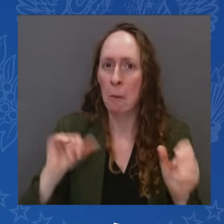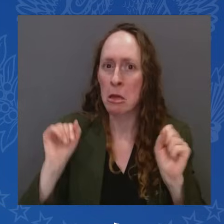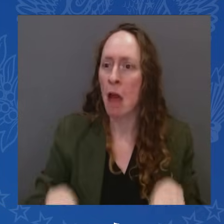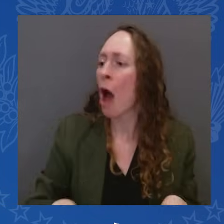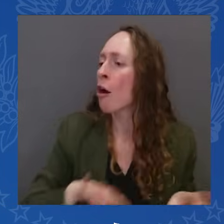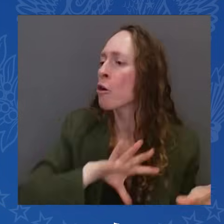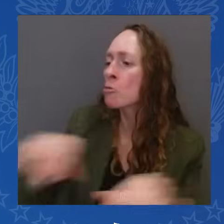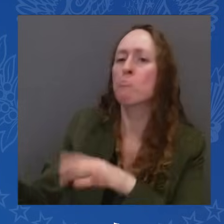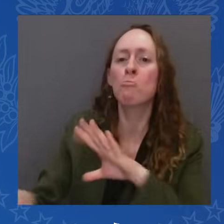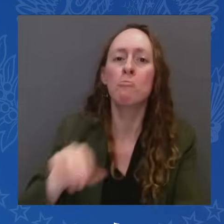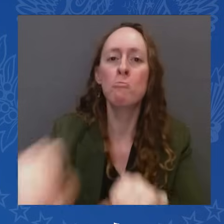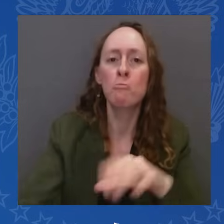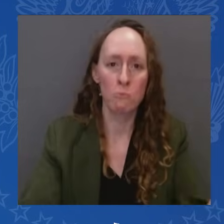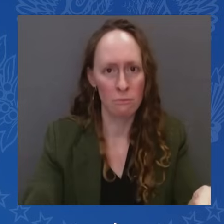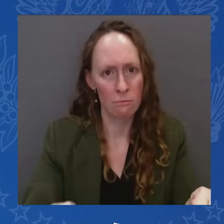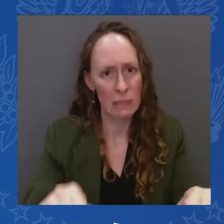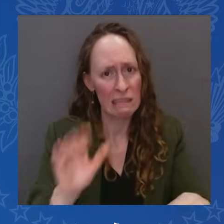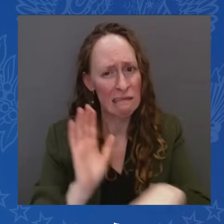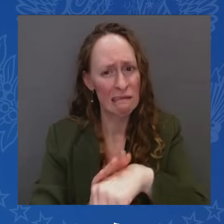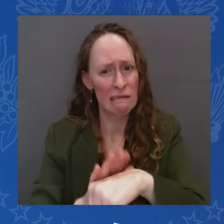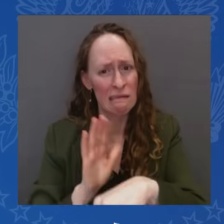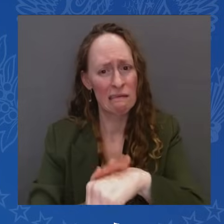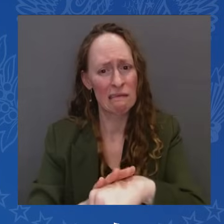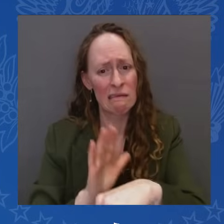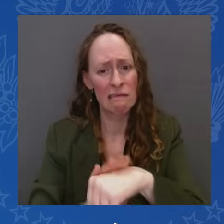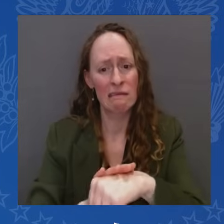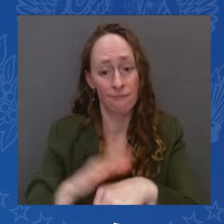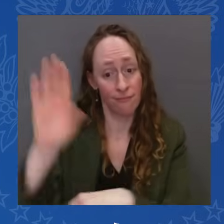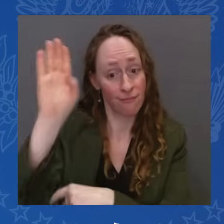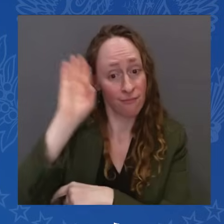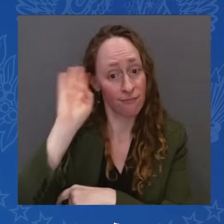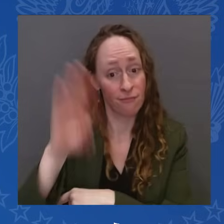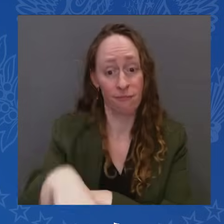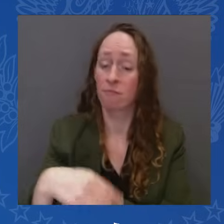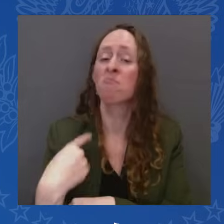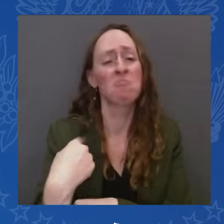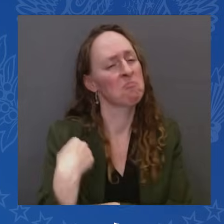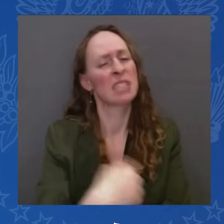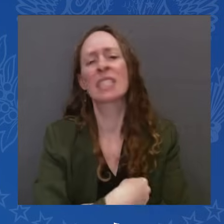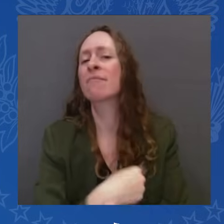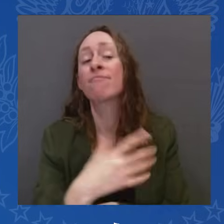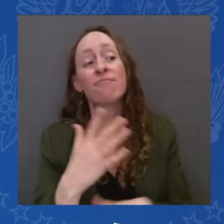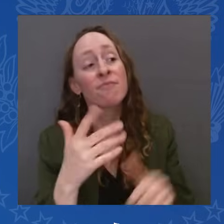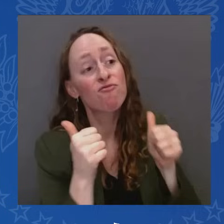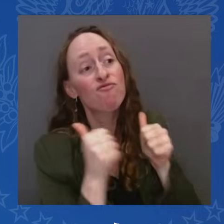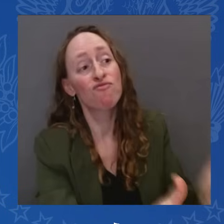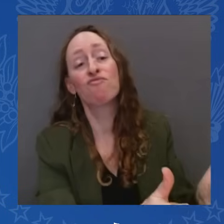A clear bipartisan majority of people across the United States and in Congress support your country.